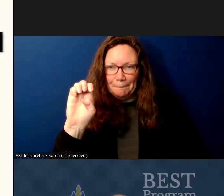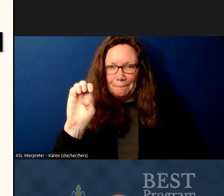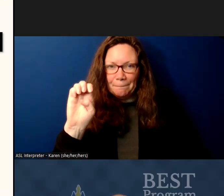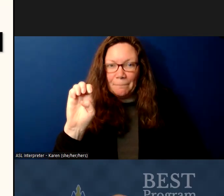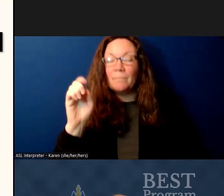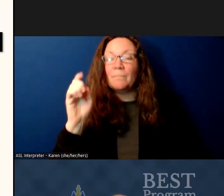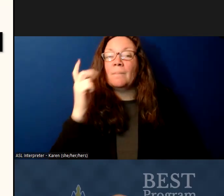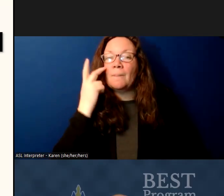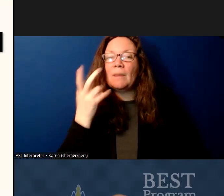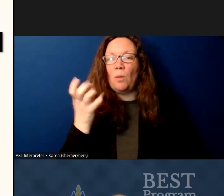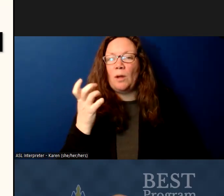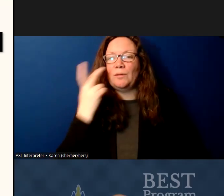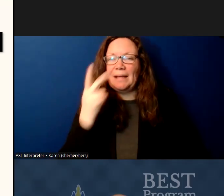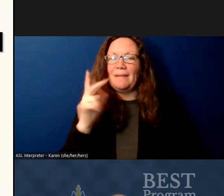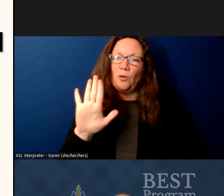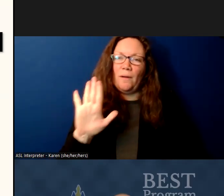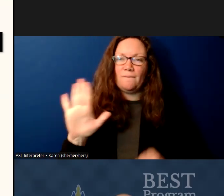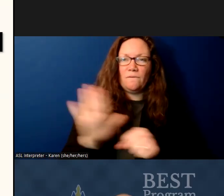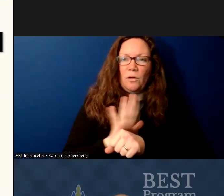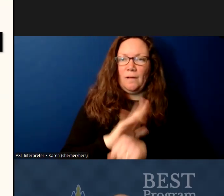Once complete, select the change button to finalize.